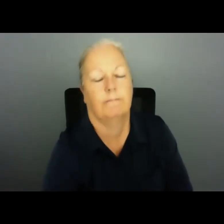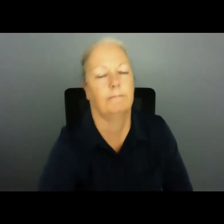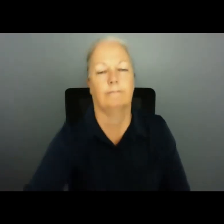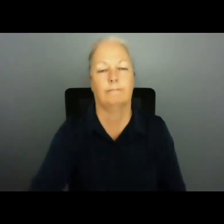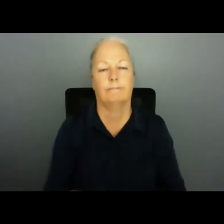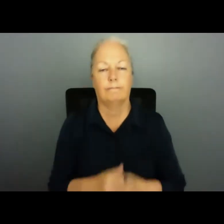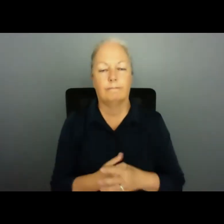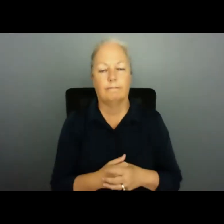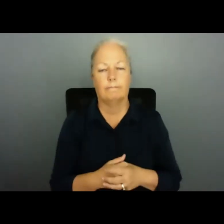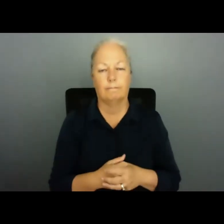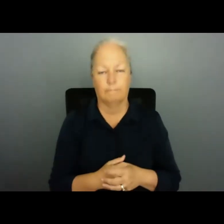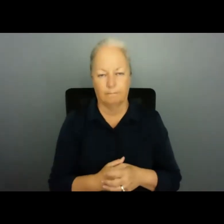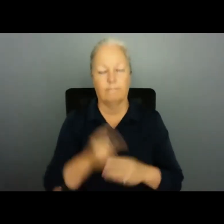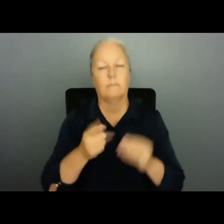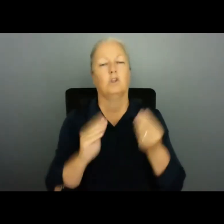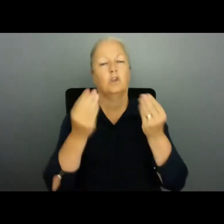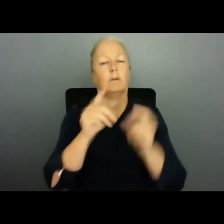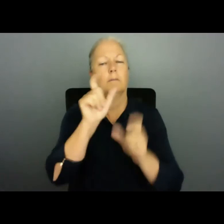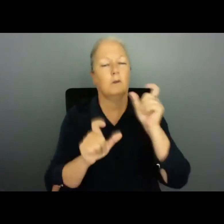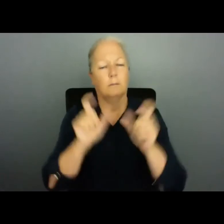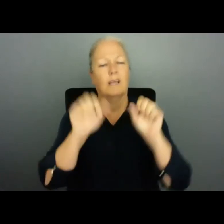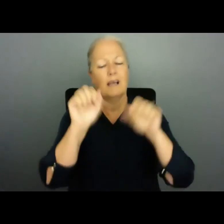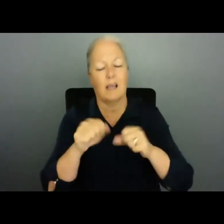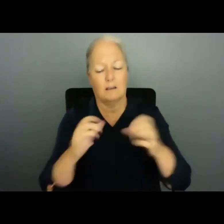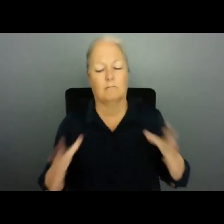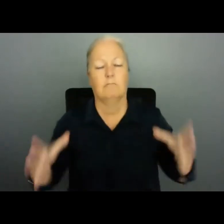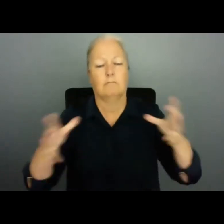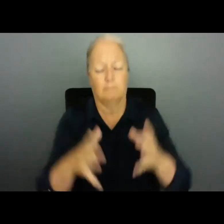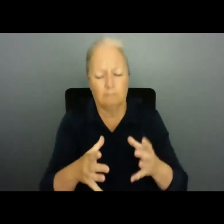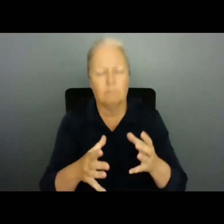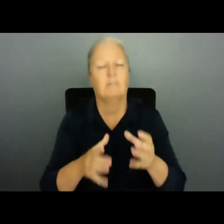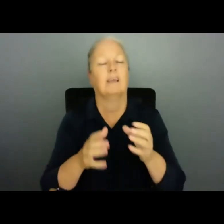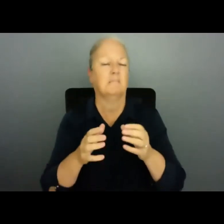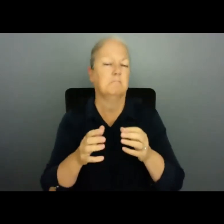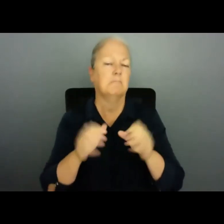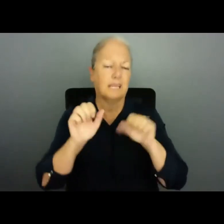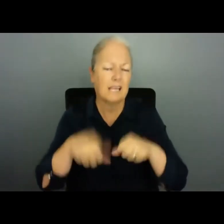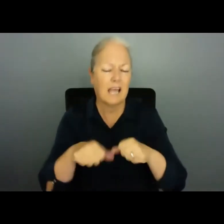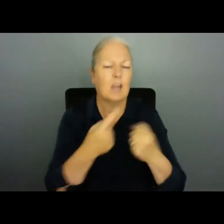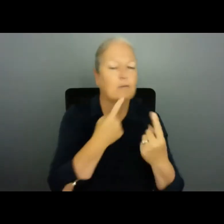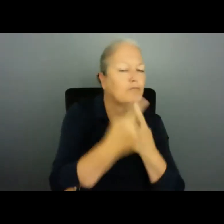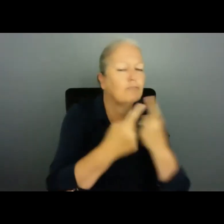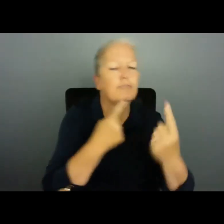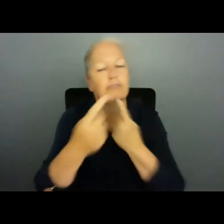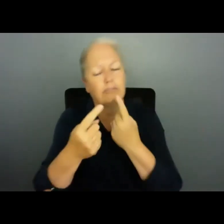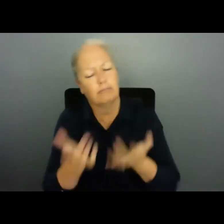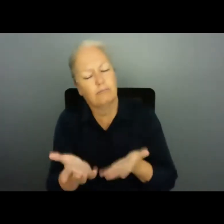together and amplify their voices we also demanded a space at the crpd and cost events to